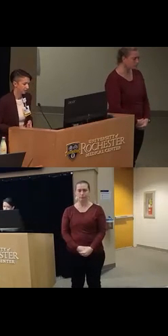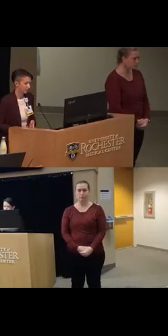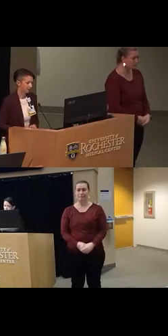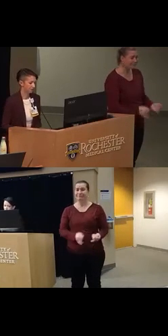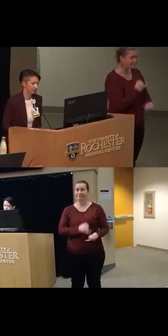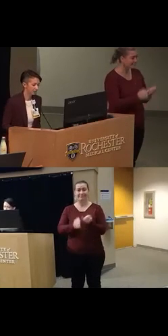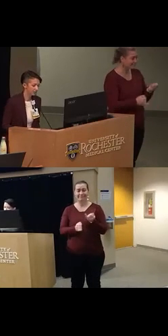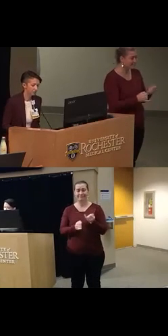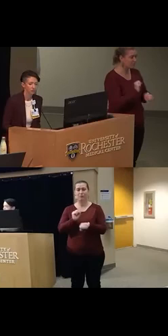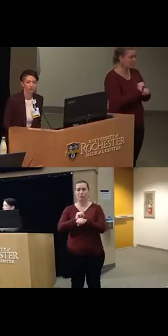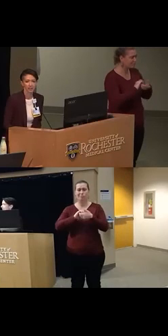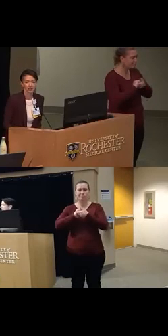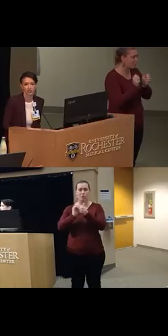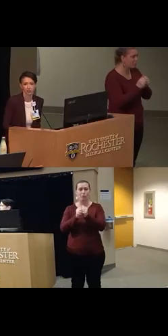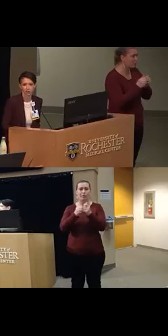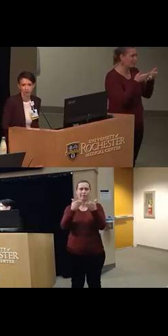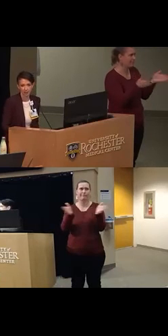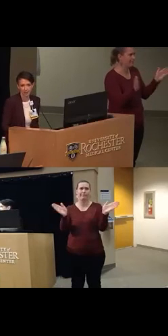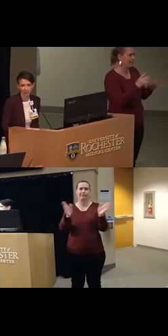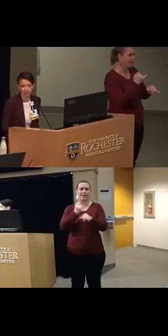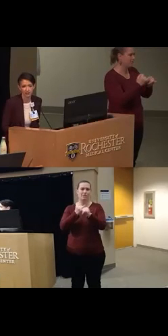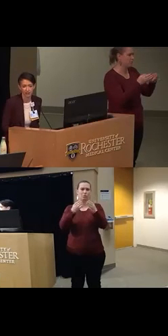working together with Institute wide well-being initiatives which there are many you're going to